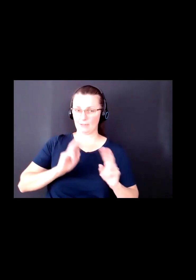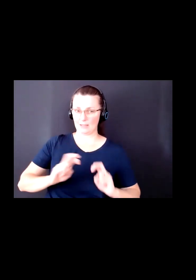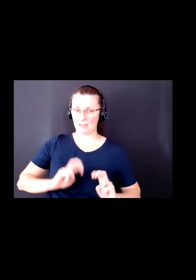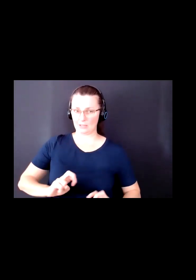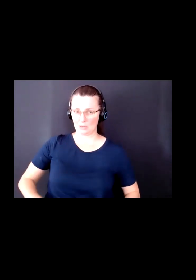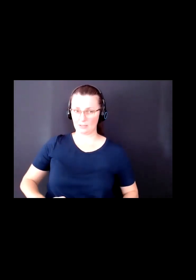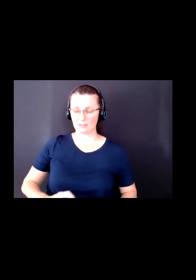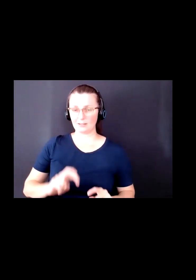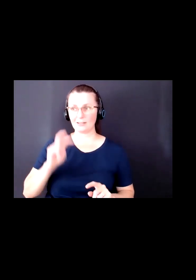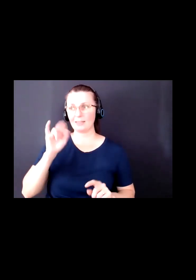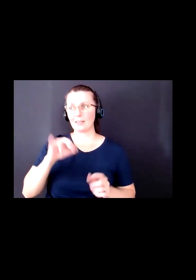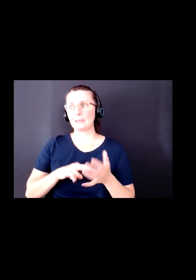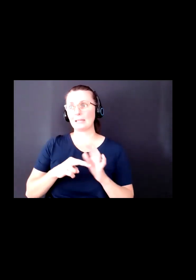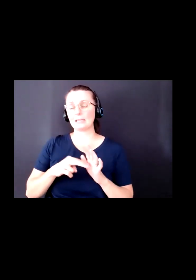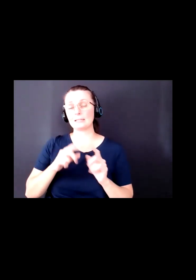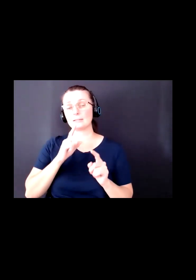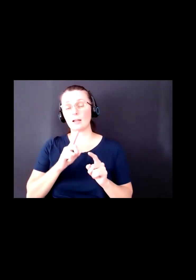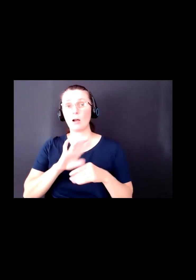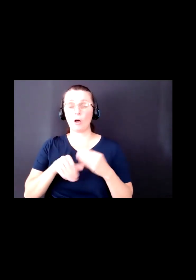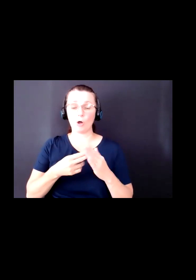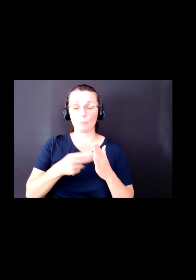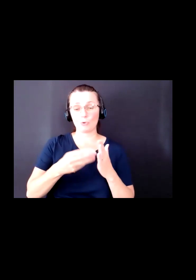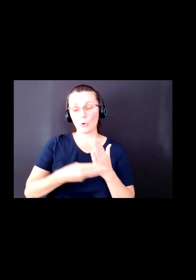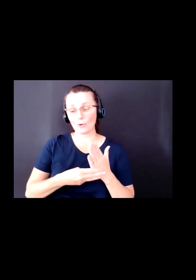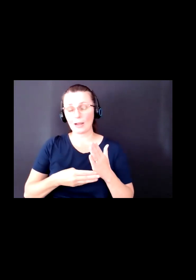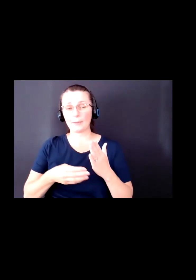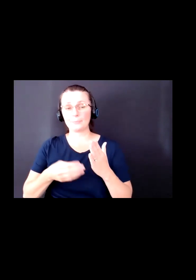assessment of all programs, services, activities and buildings.